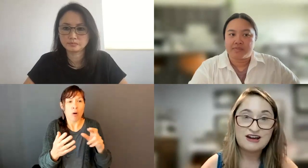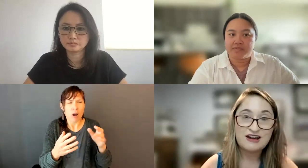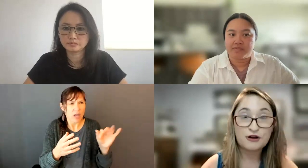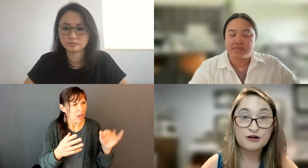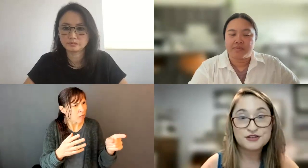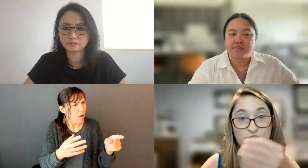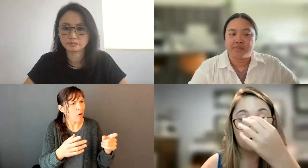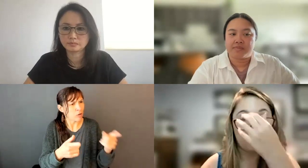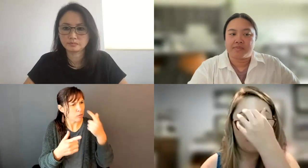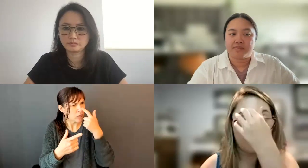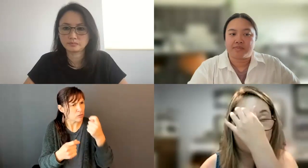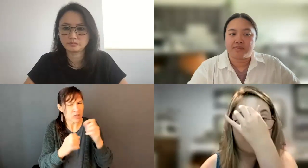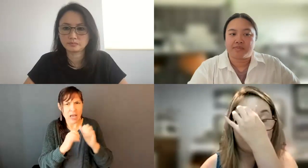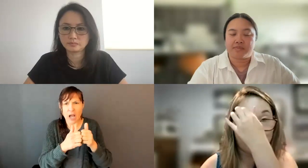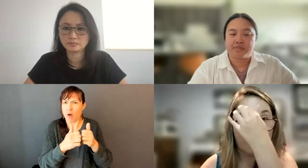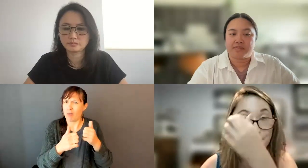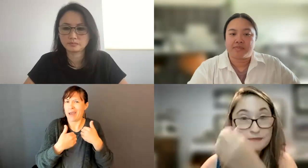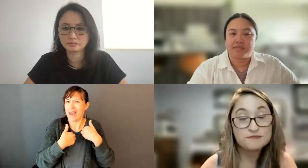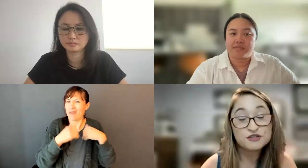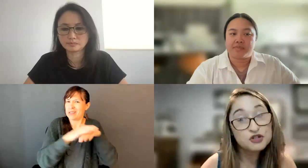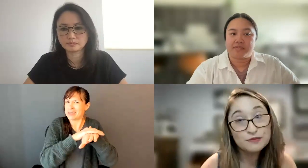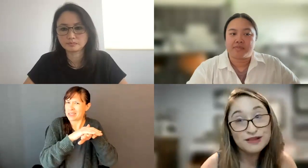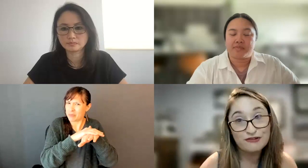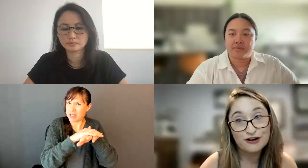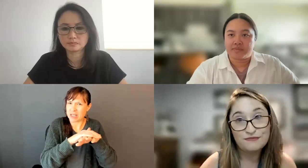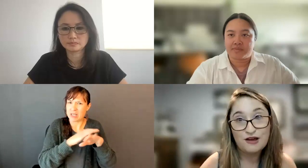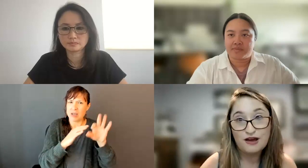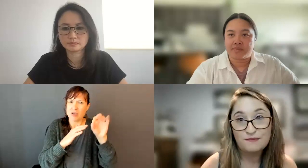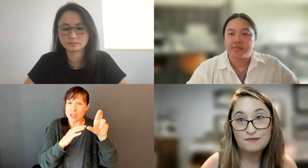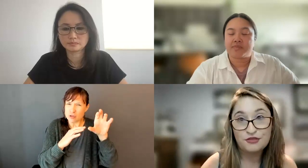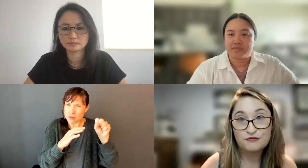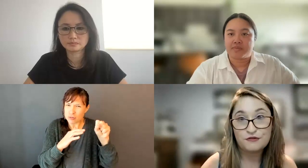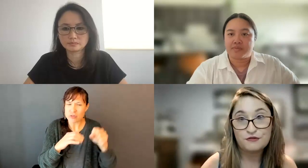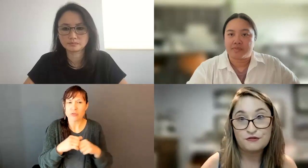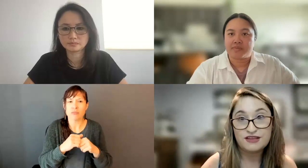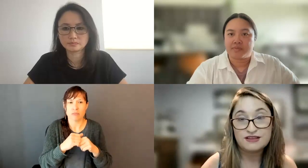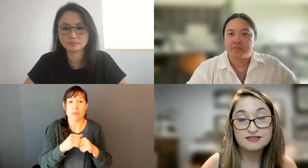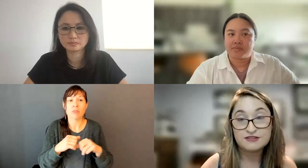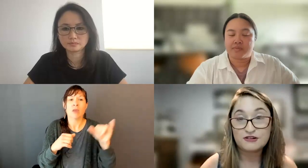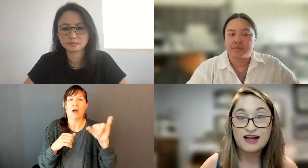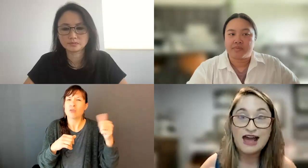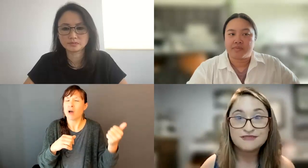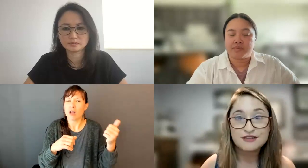And we're also having a social platform through the Circle app.